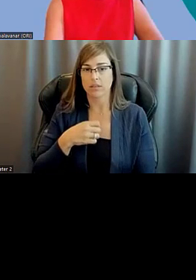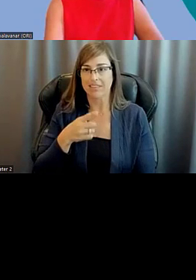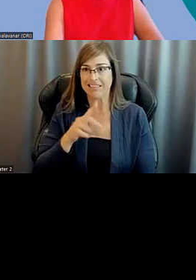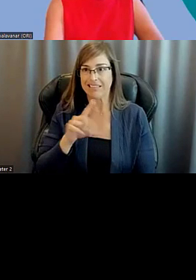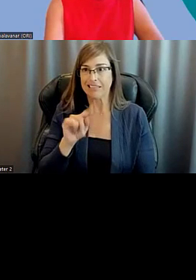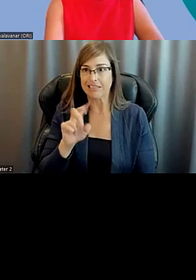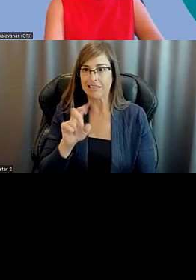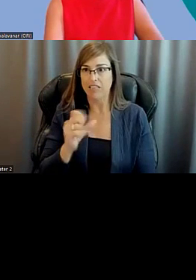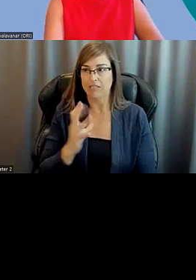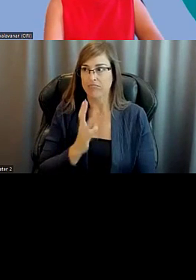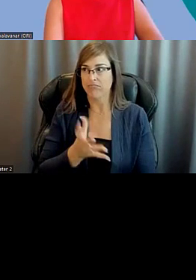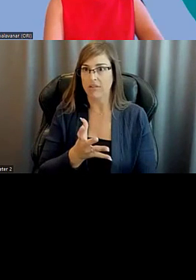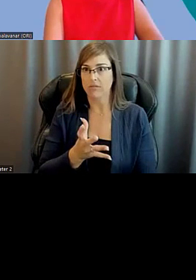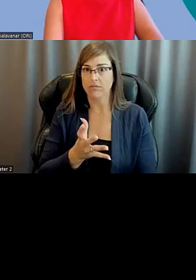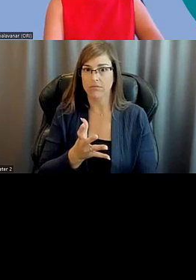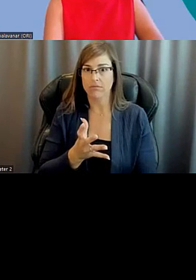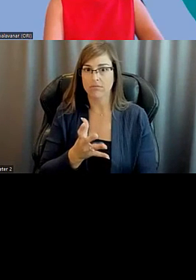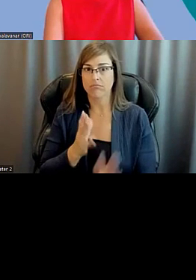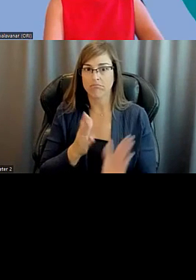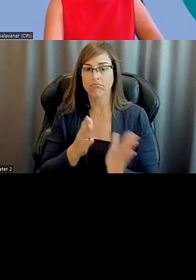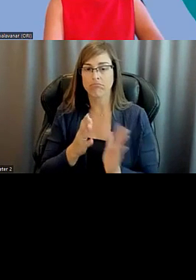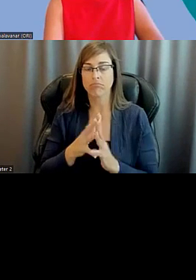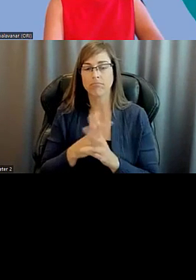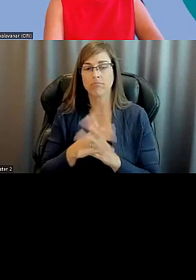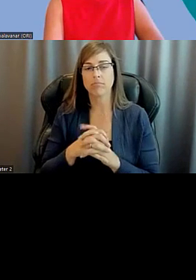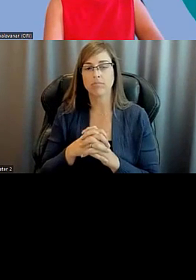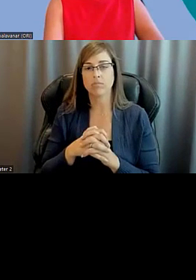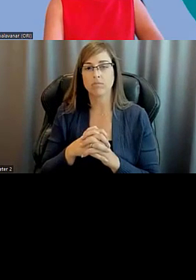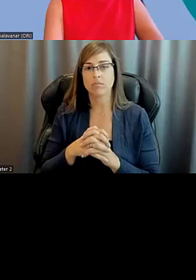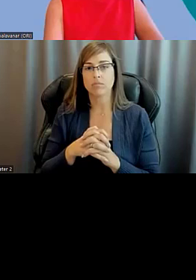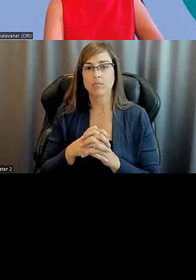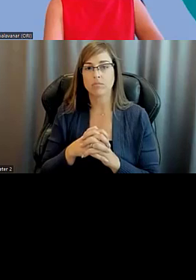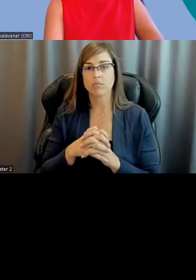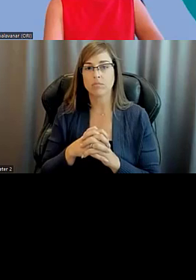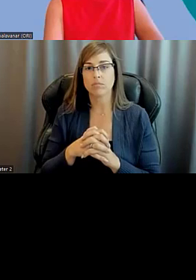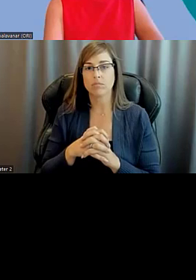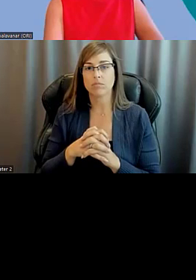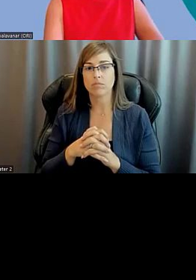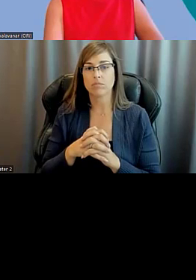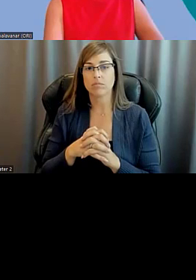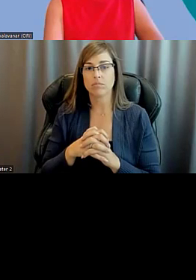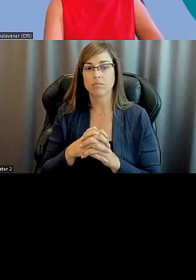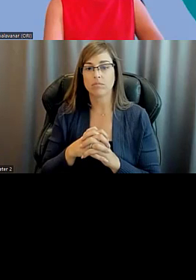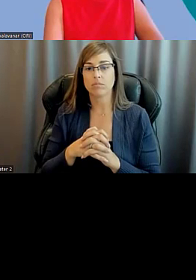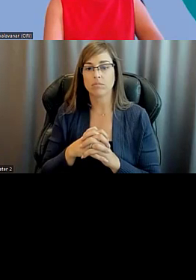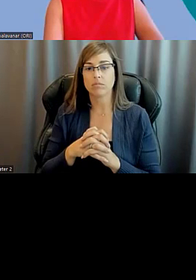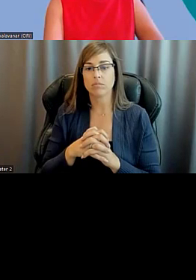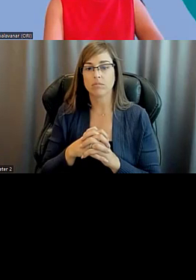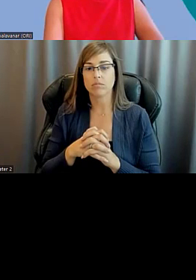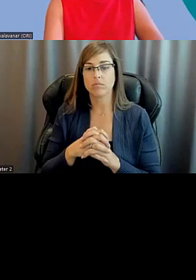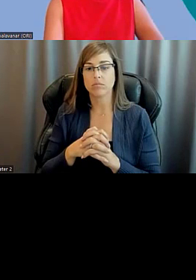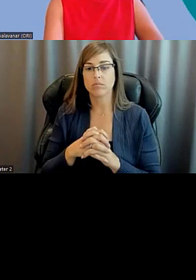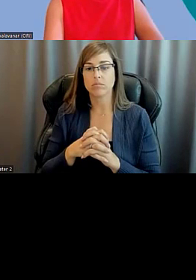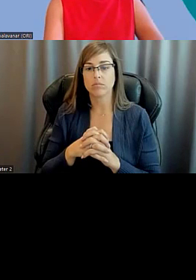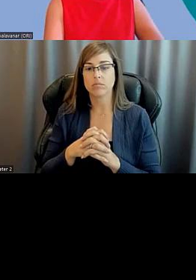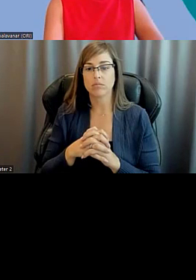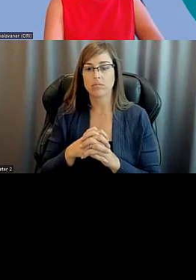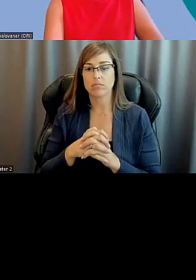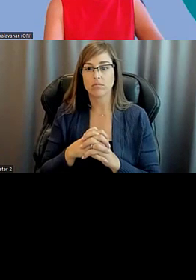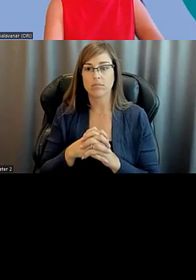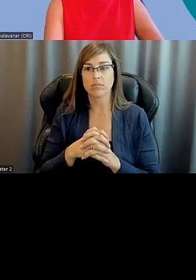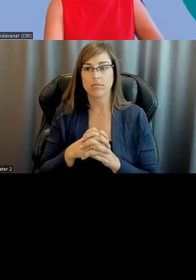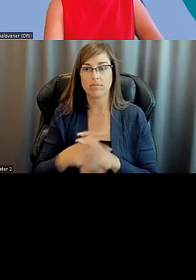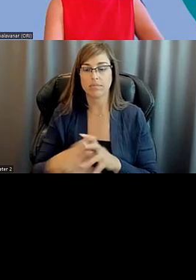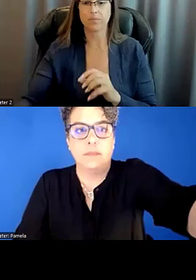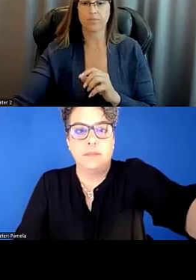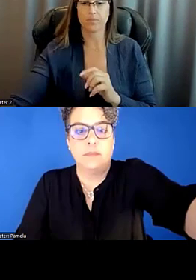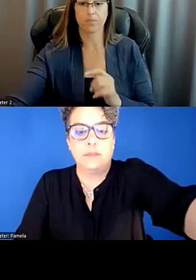Okay. So the next follow-up was .. .